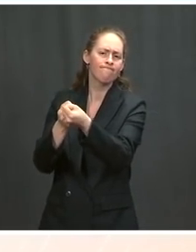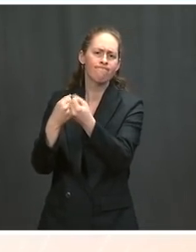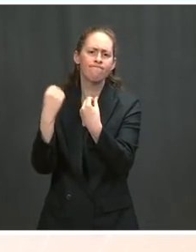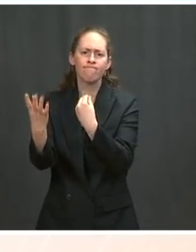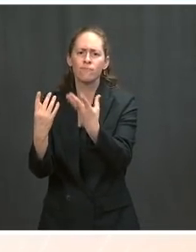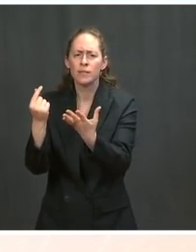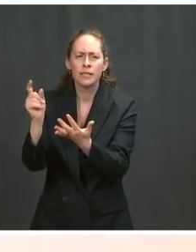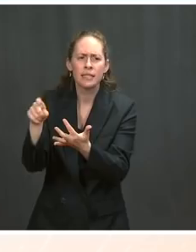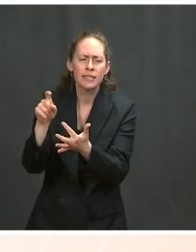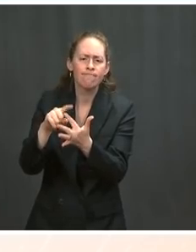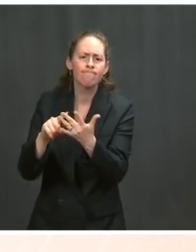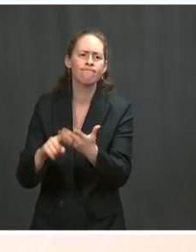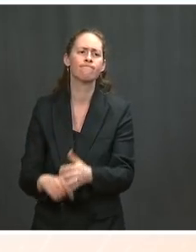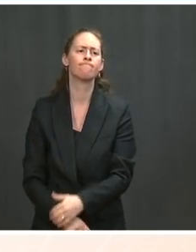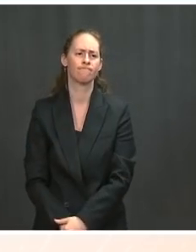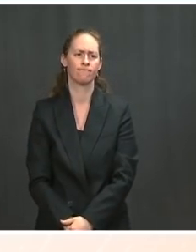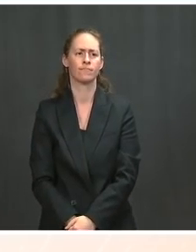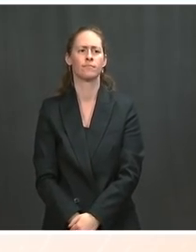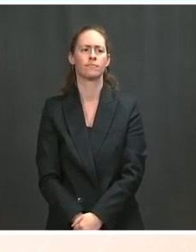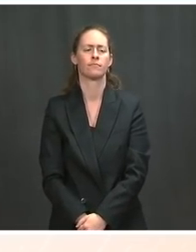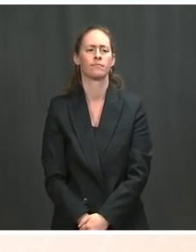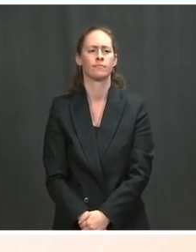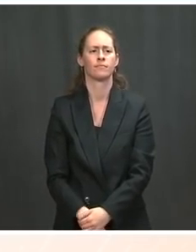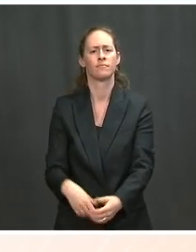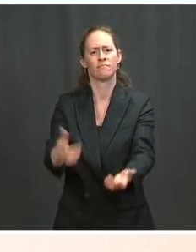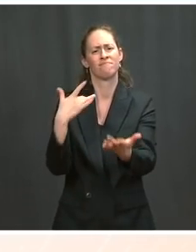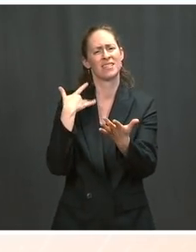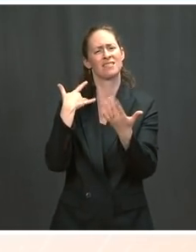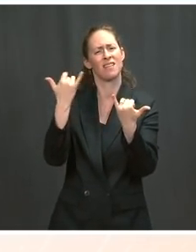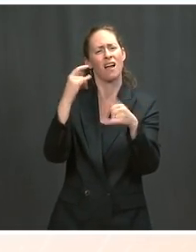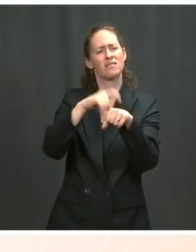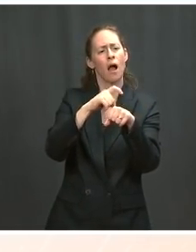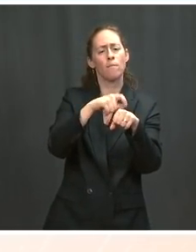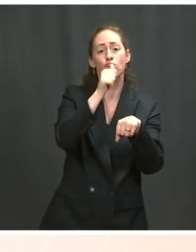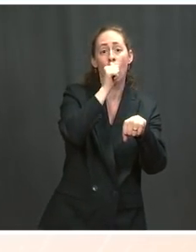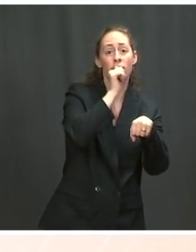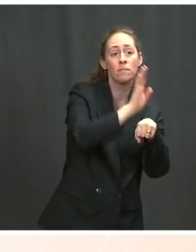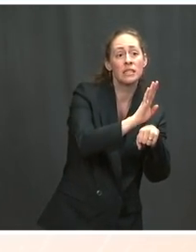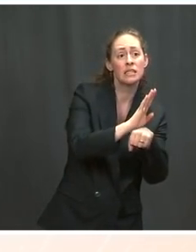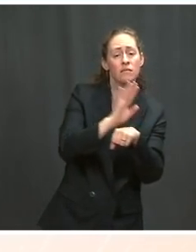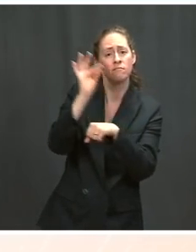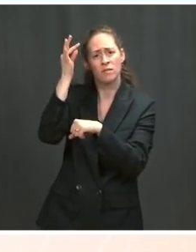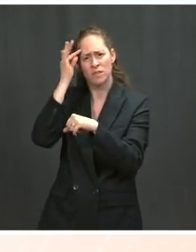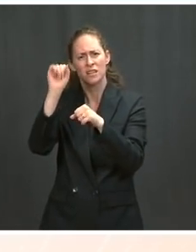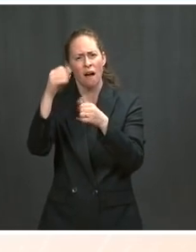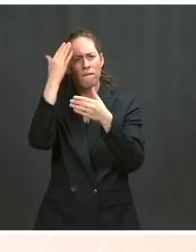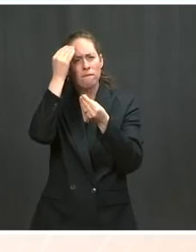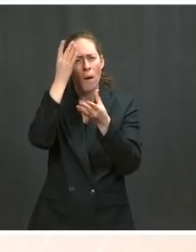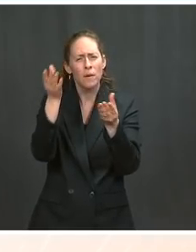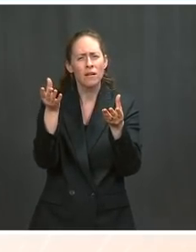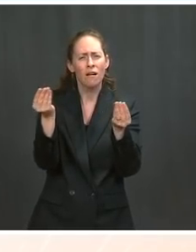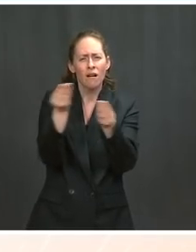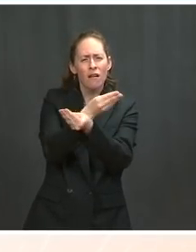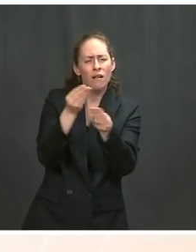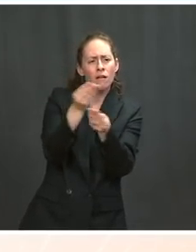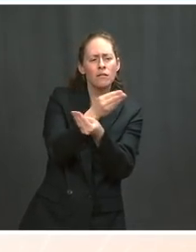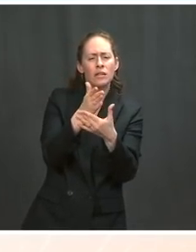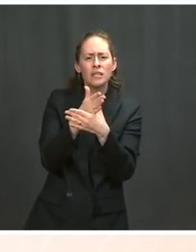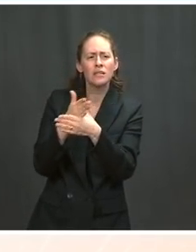in a way that hasn't been done in past administrations. But, ultimately, it's up to these companies to take the steps to protect themselves. Go ahead.